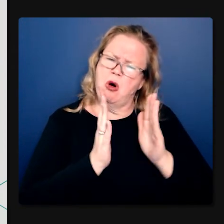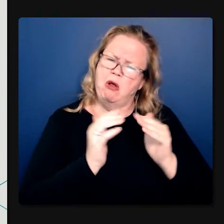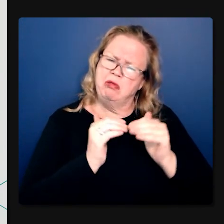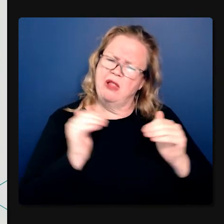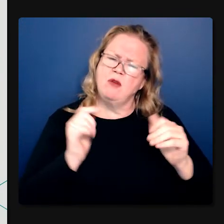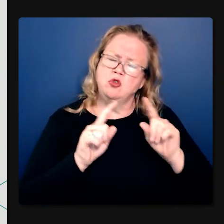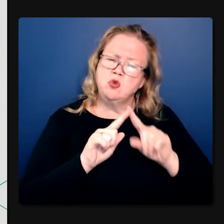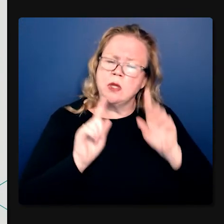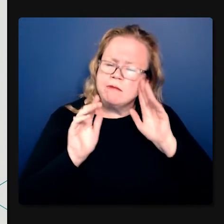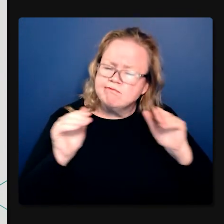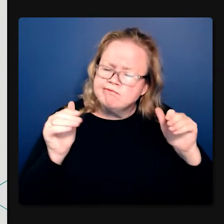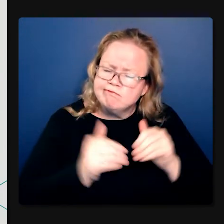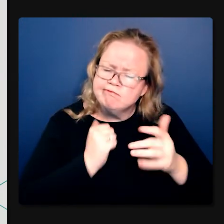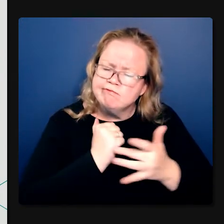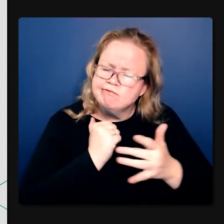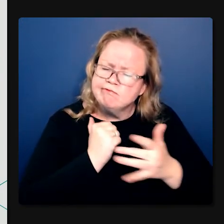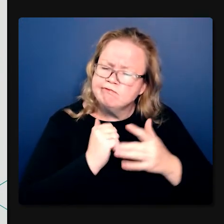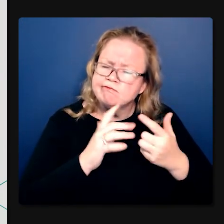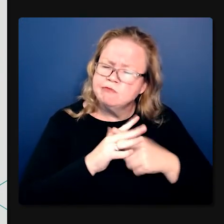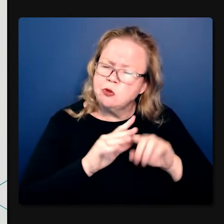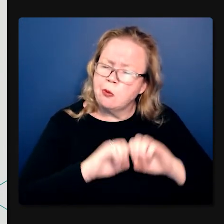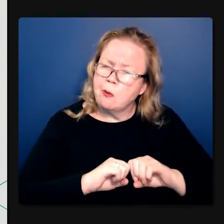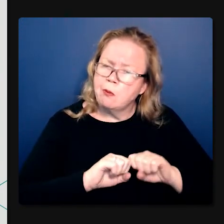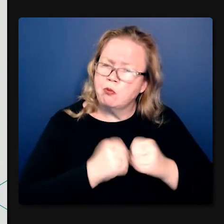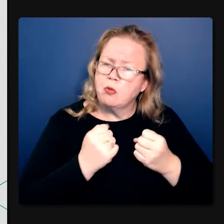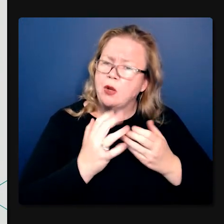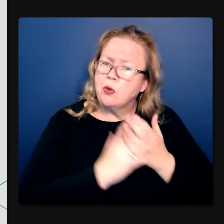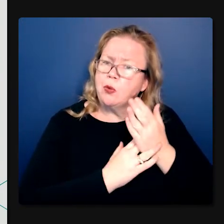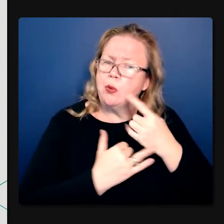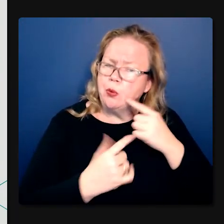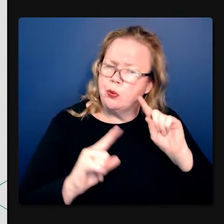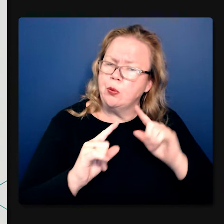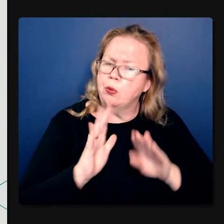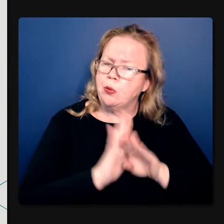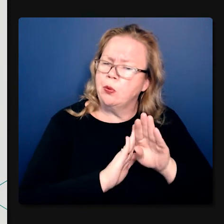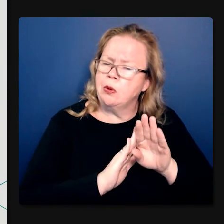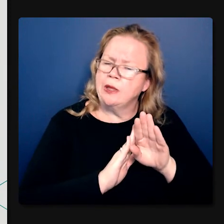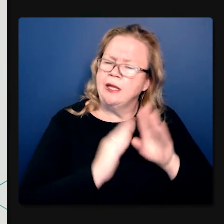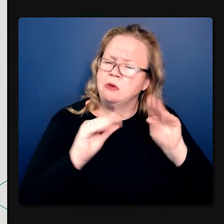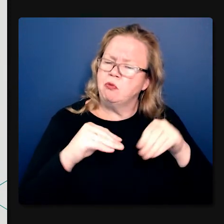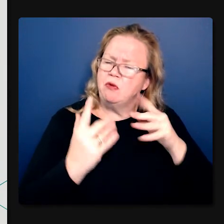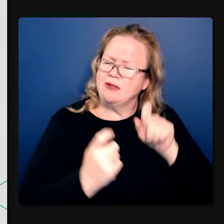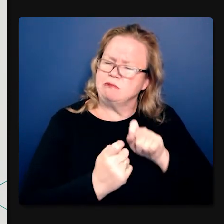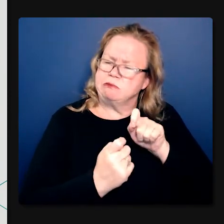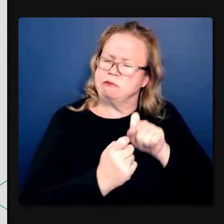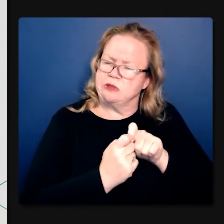to really hone in on a technological breakthrough and provide a very tight, cohesive experience.